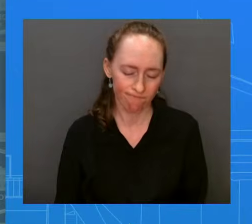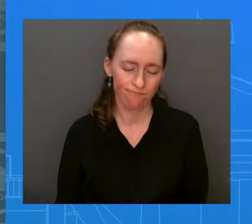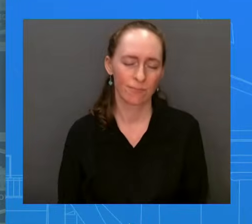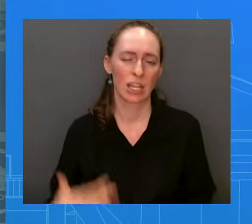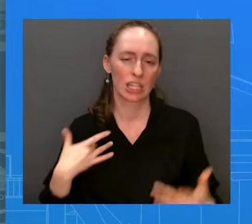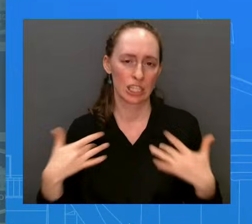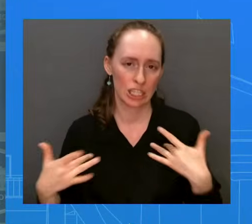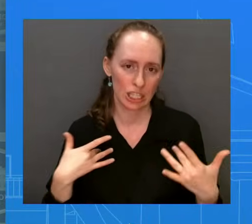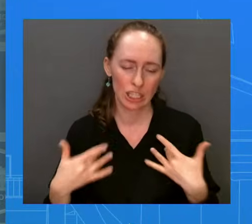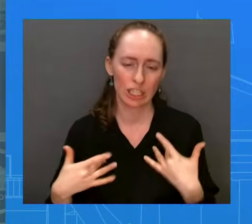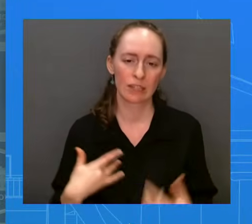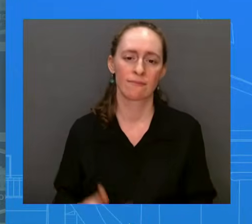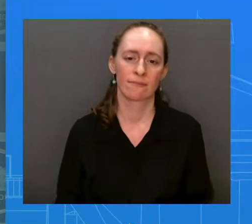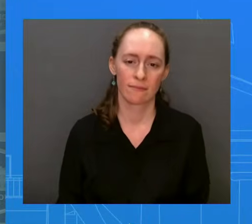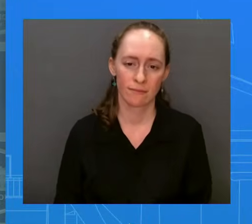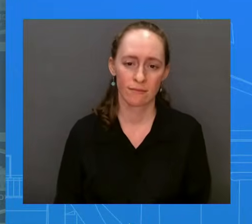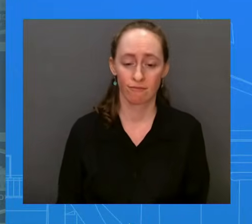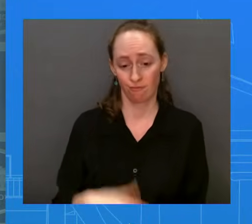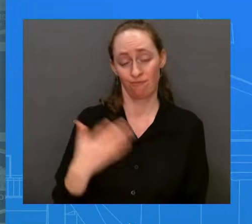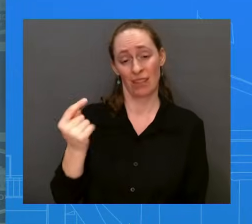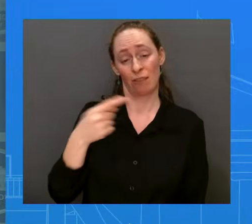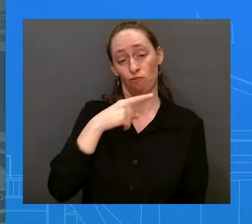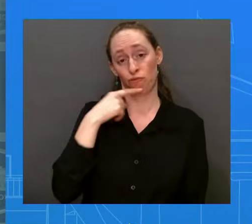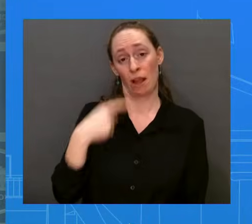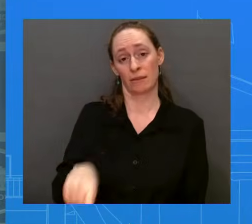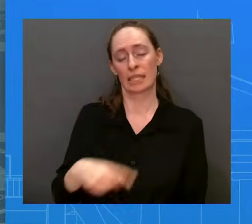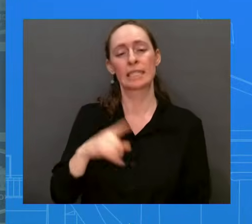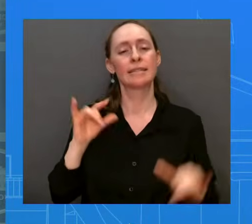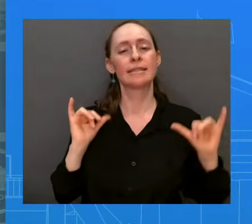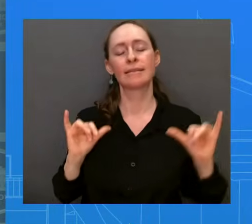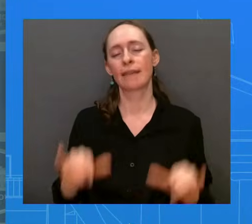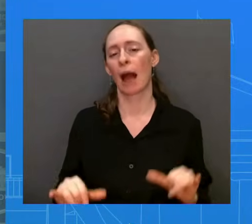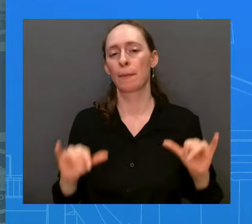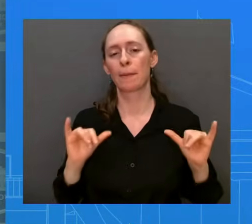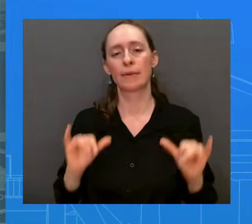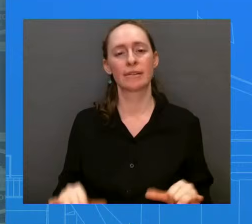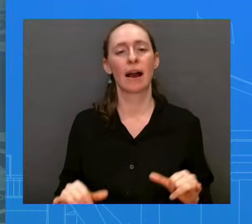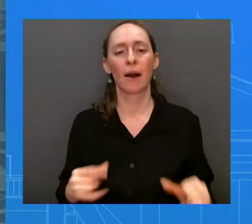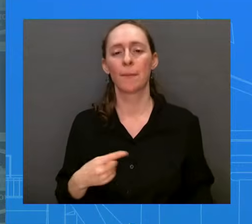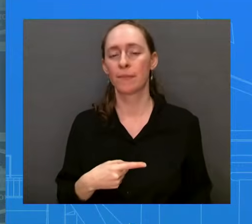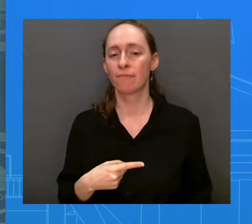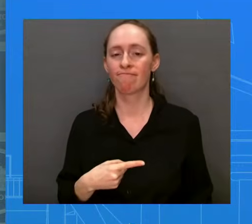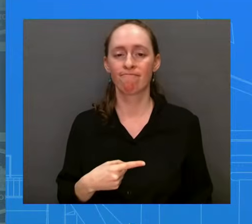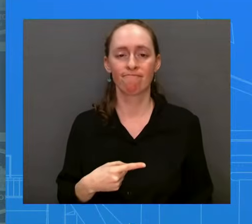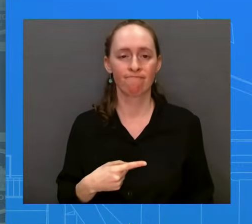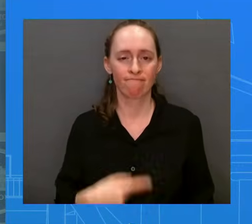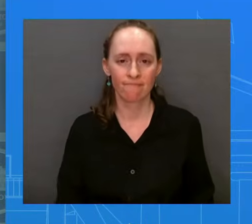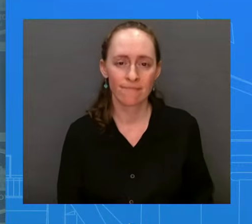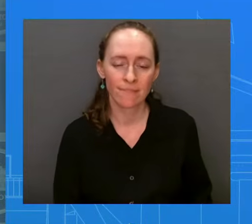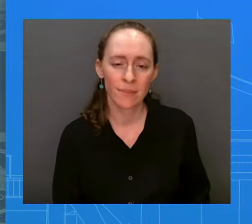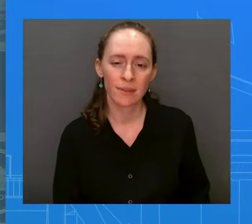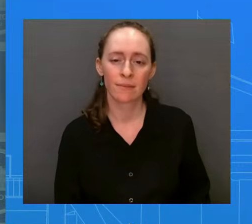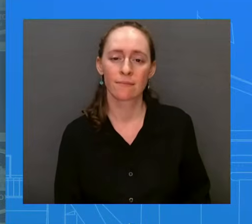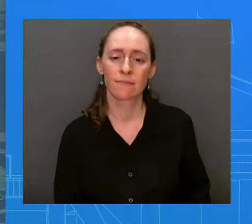And we absolutely stand with the Moldo- -- Moldovan government and the Moldovan people. Ms. Jean-Pierre: Go ahead.